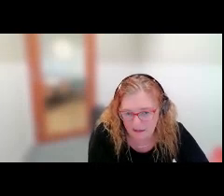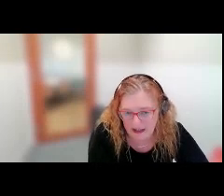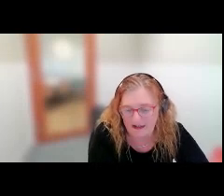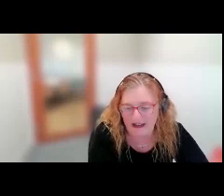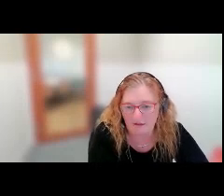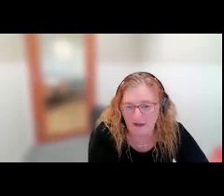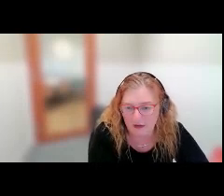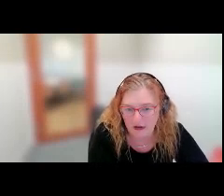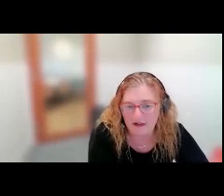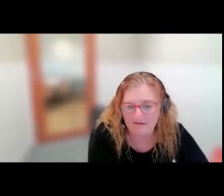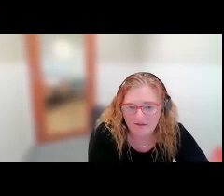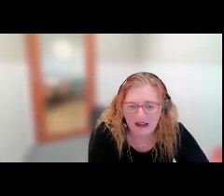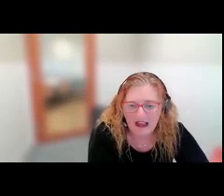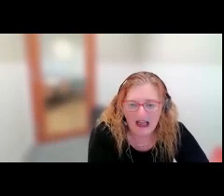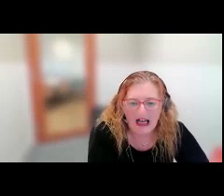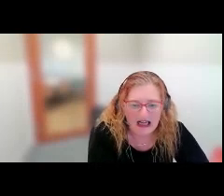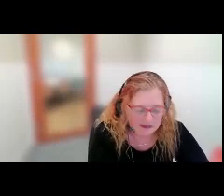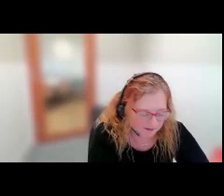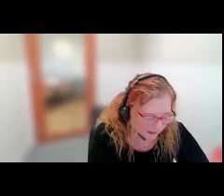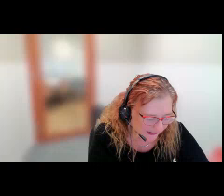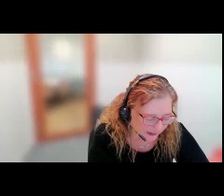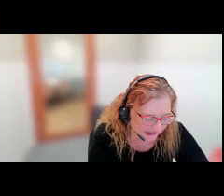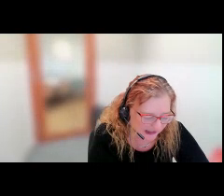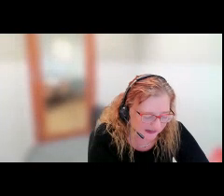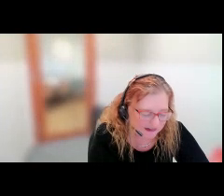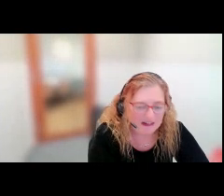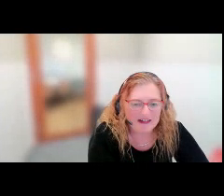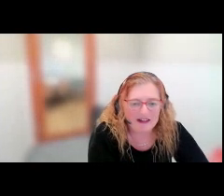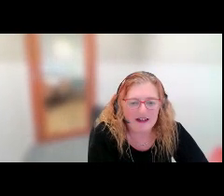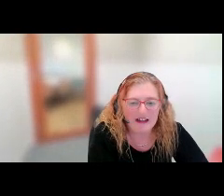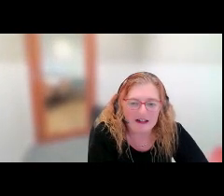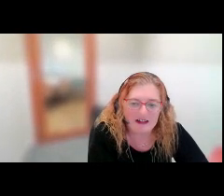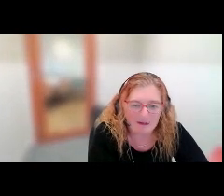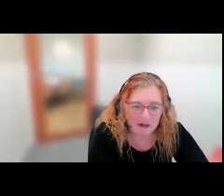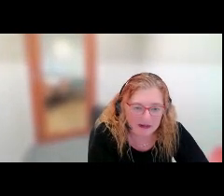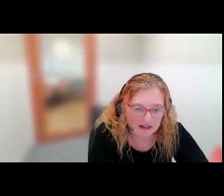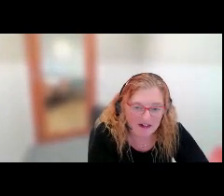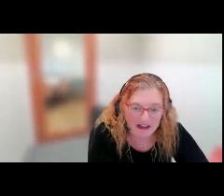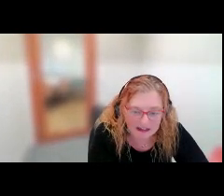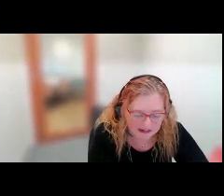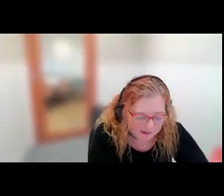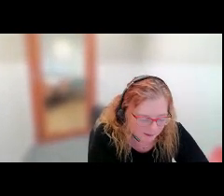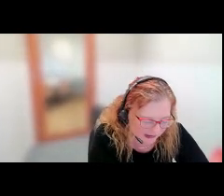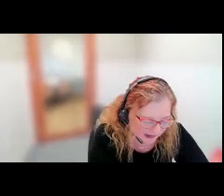place and review them. So again I think this is probably unlikely to be